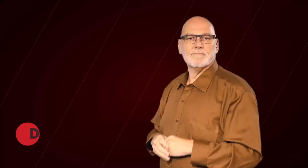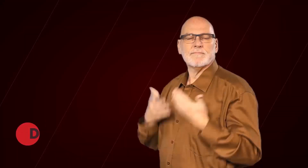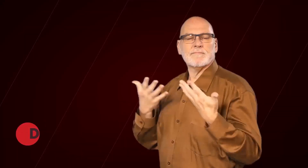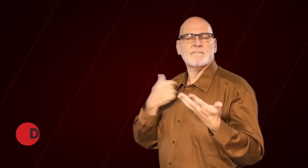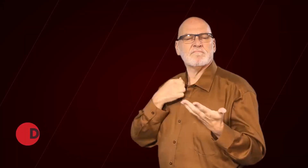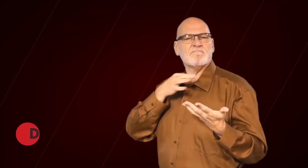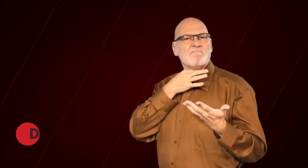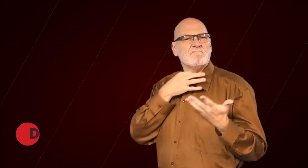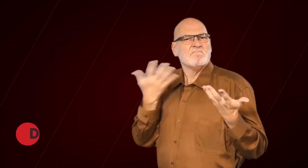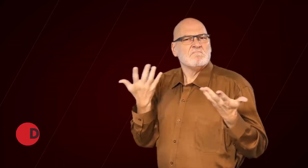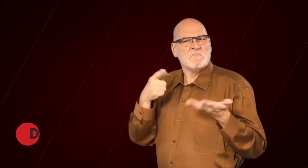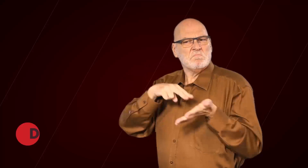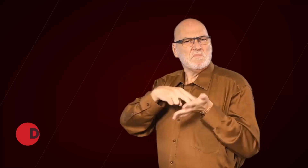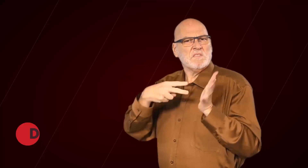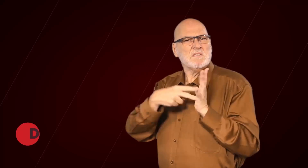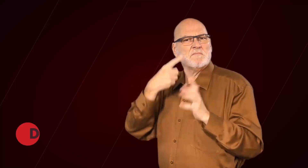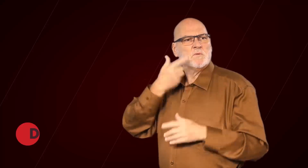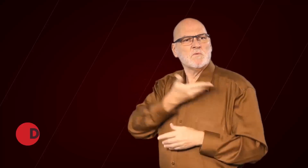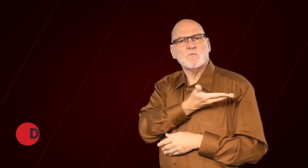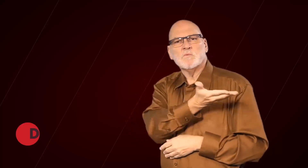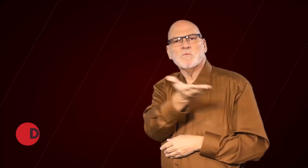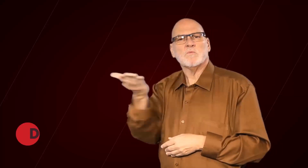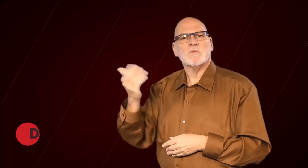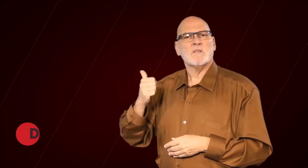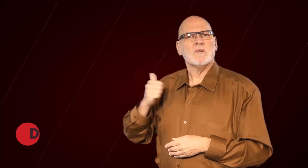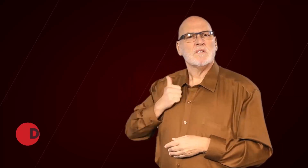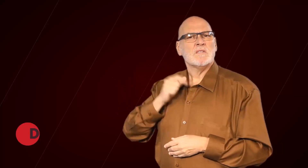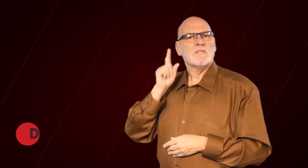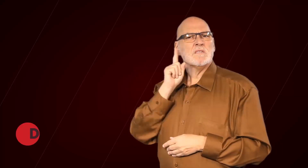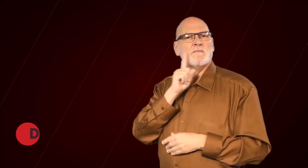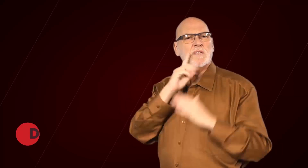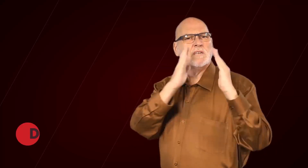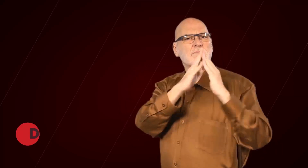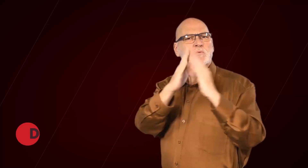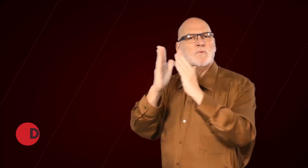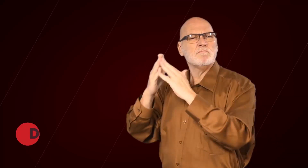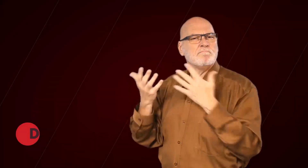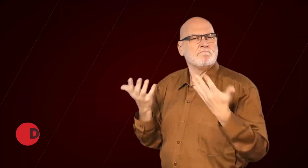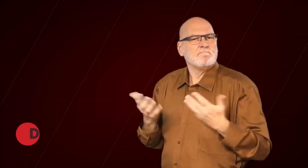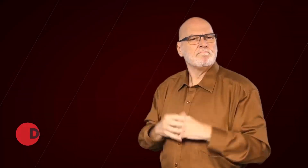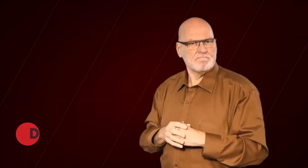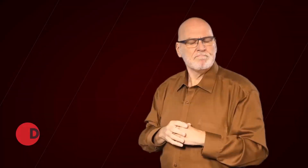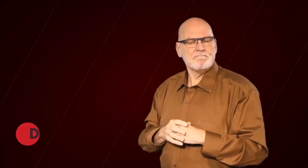[ANSELMO]: What does this mean for the Deaf Canadian community?